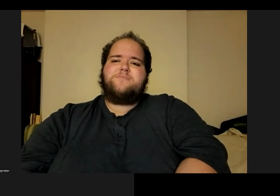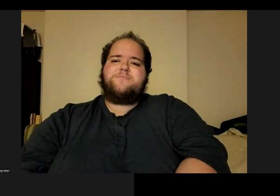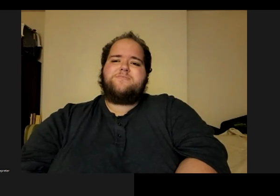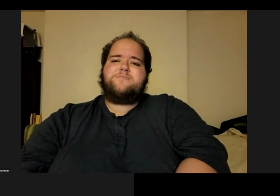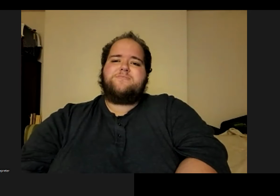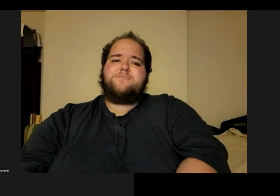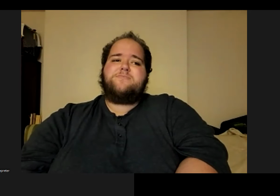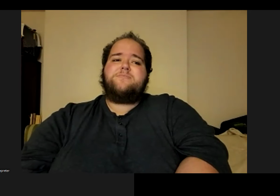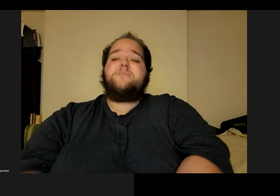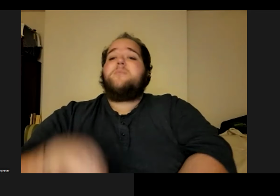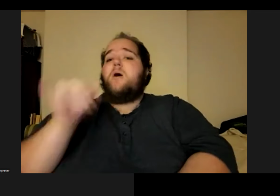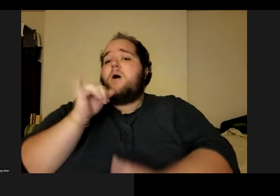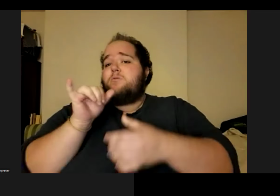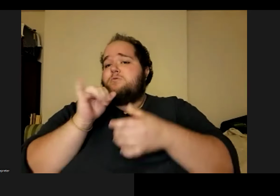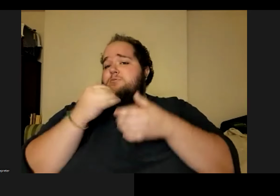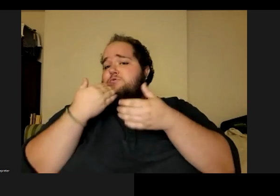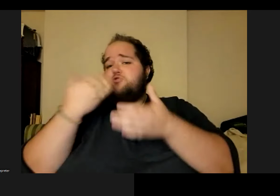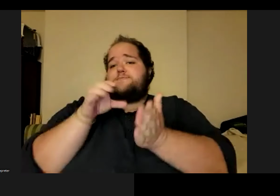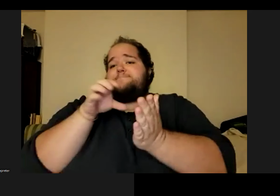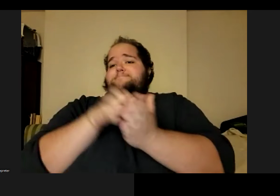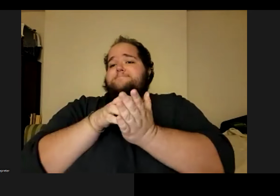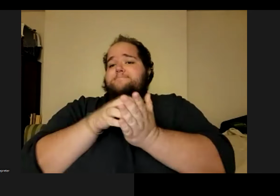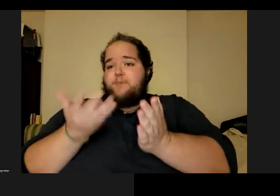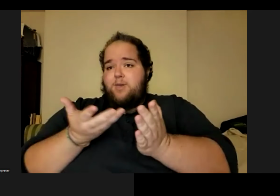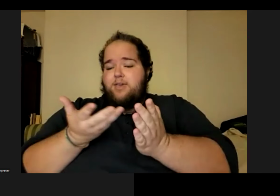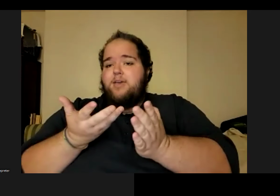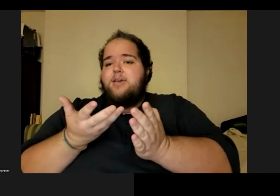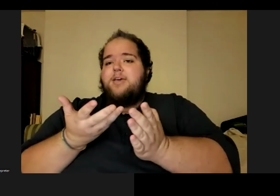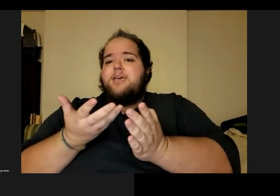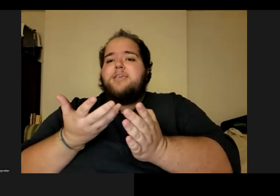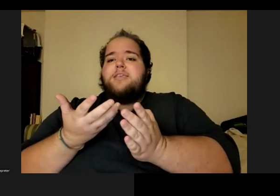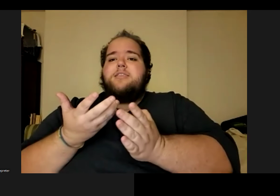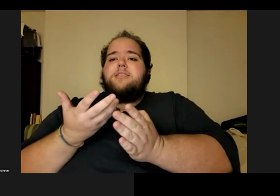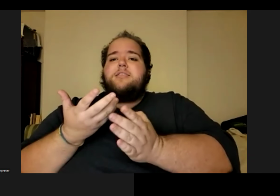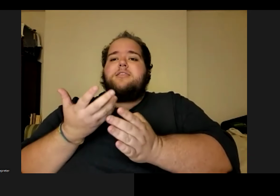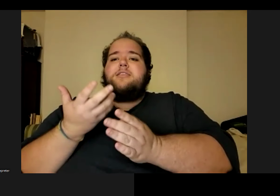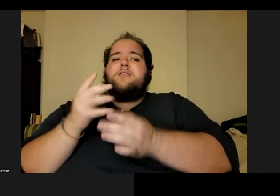that is great to include on a CV is related professional experience.